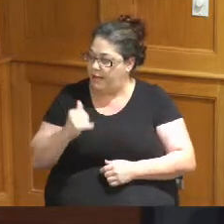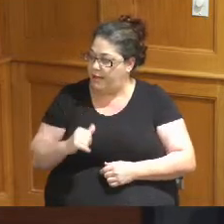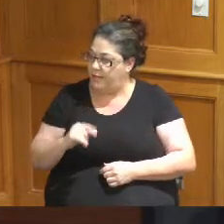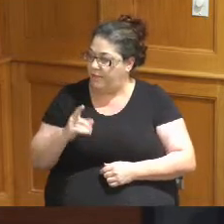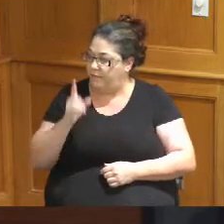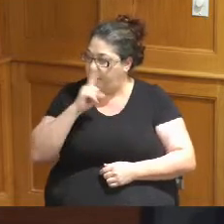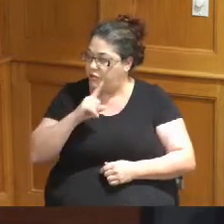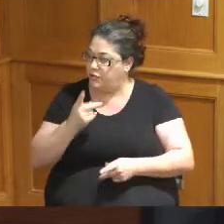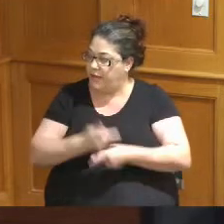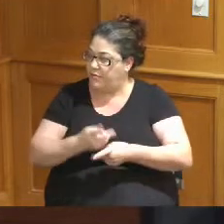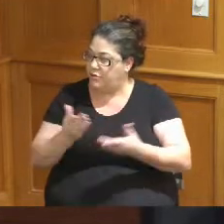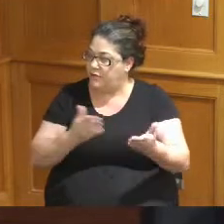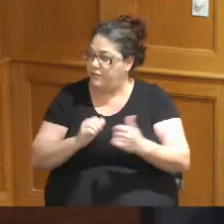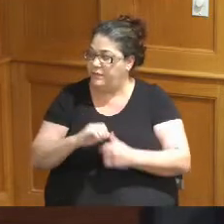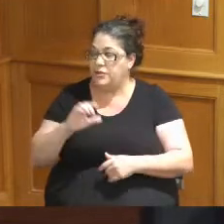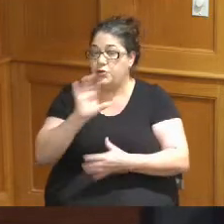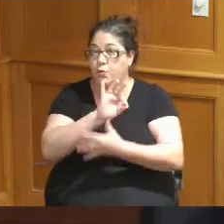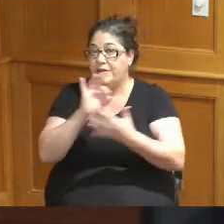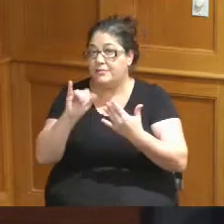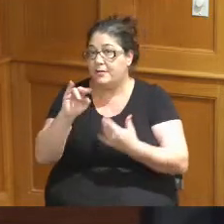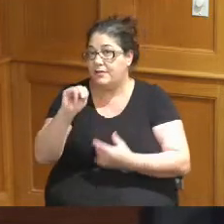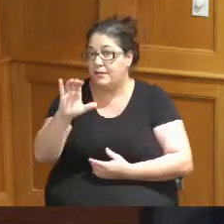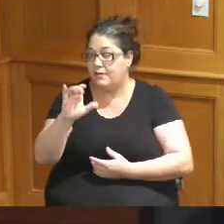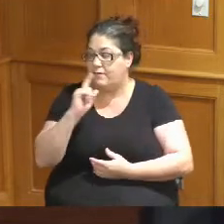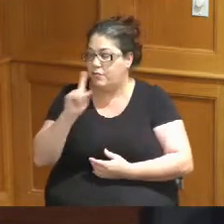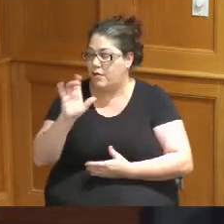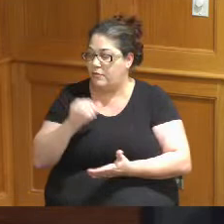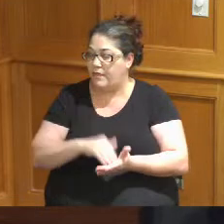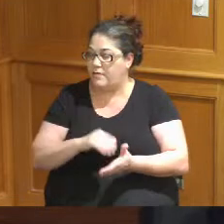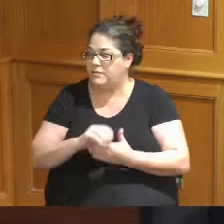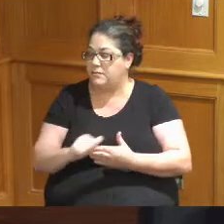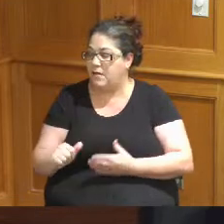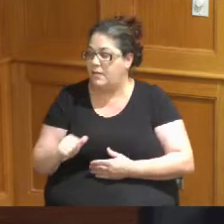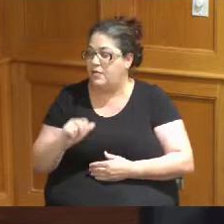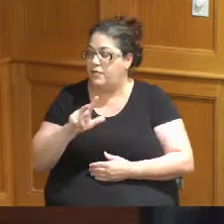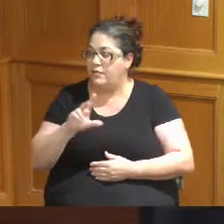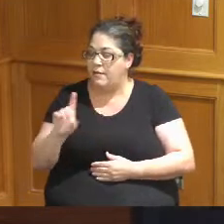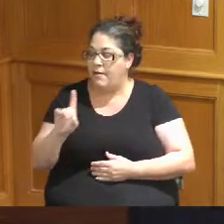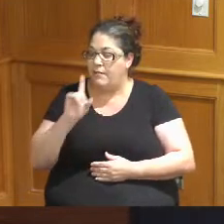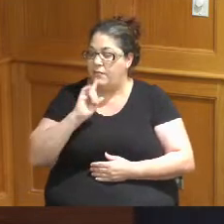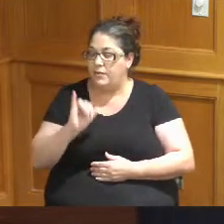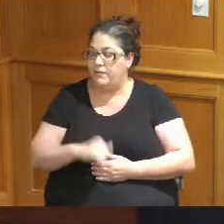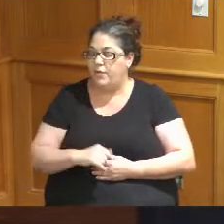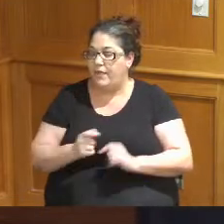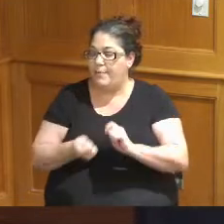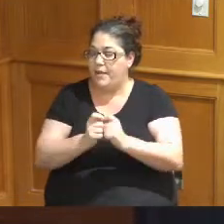services agreement with choices Inc for a hundred thousand 39 is the amendment of an agreement with